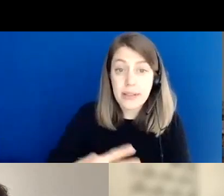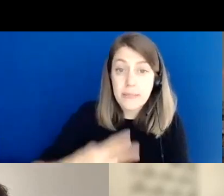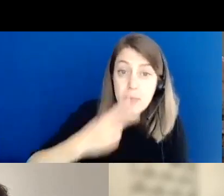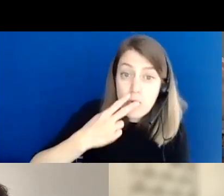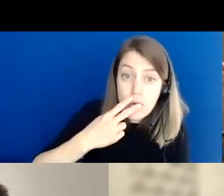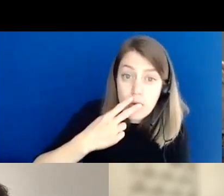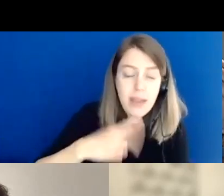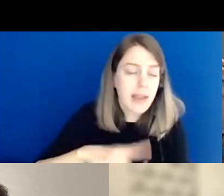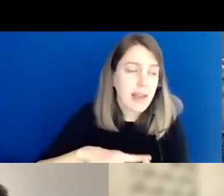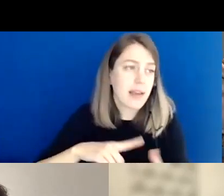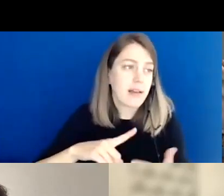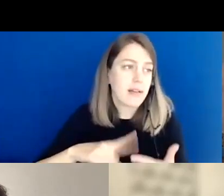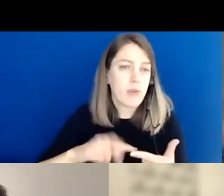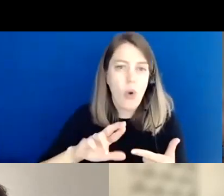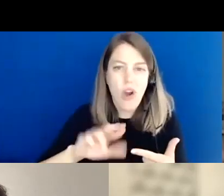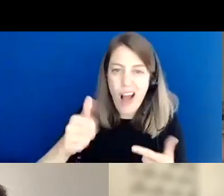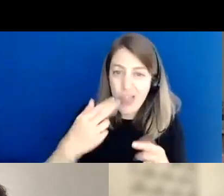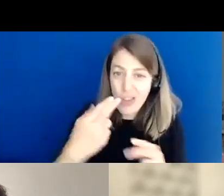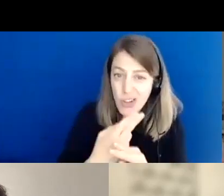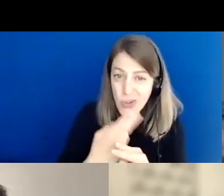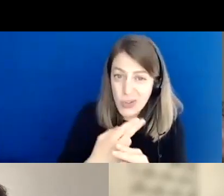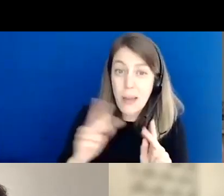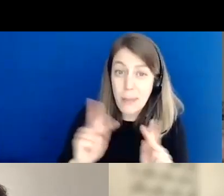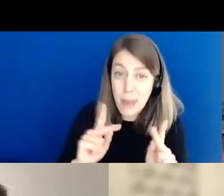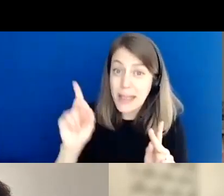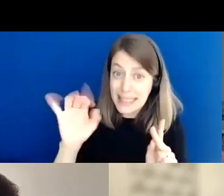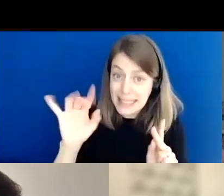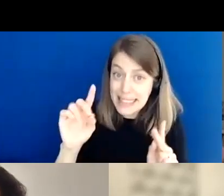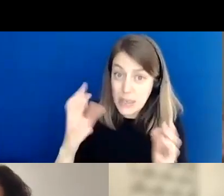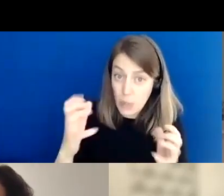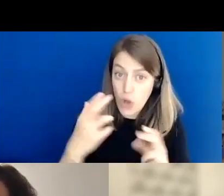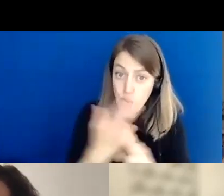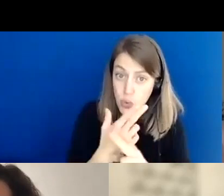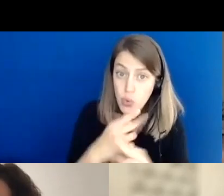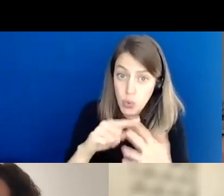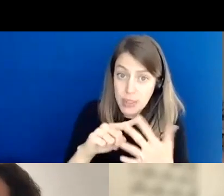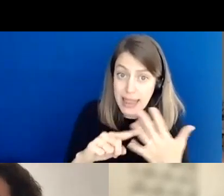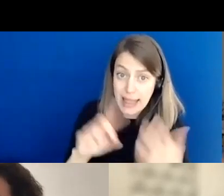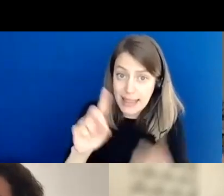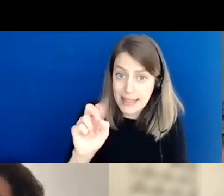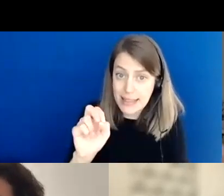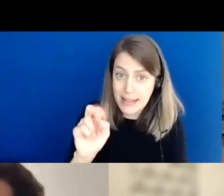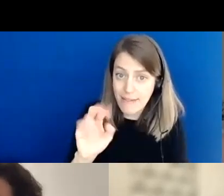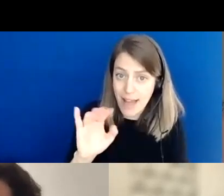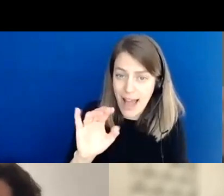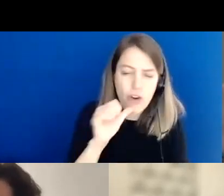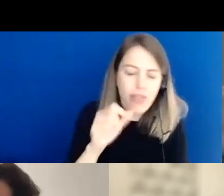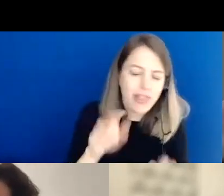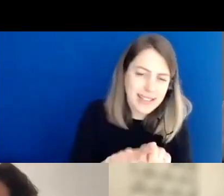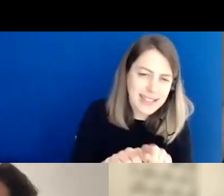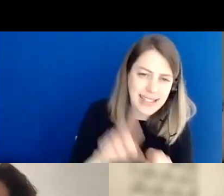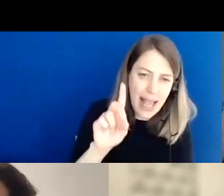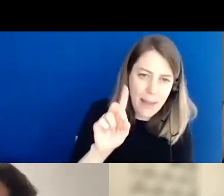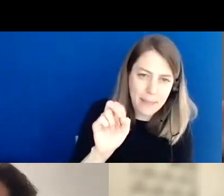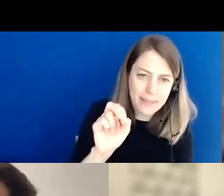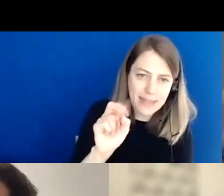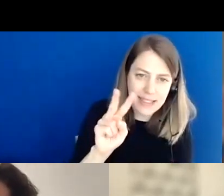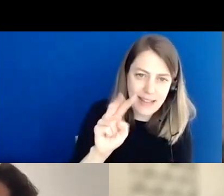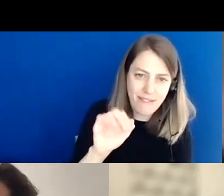that people did want to use these devices for - not the same device right, as Rotenberg uses, but one of